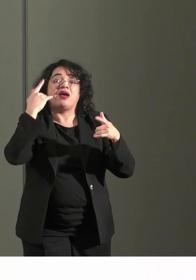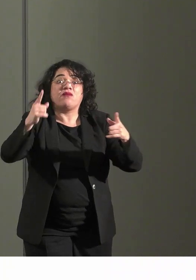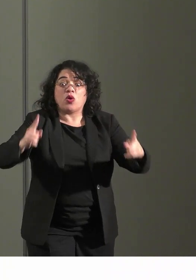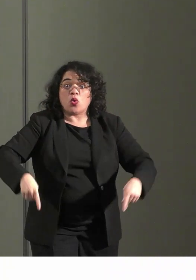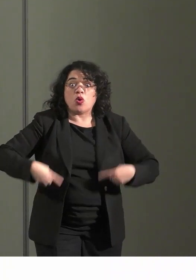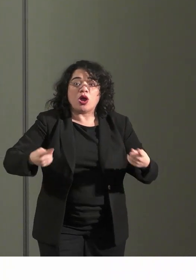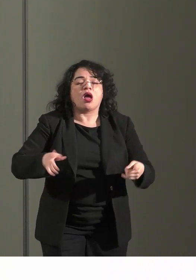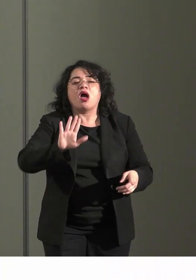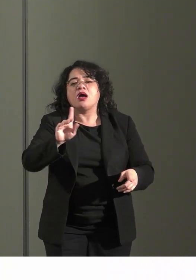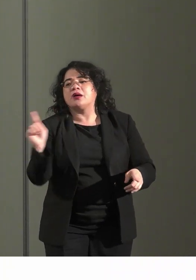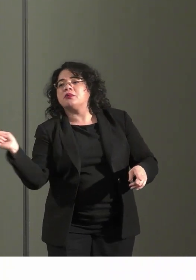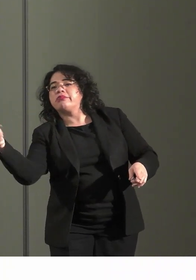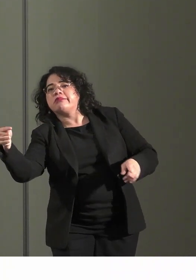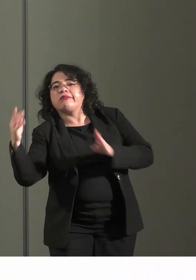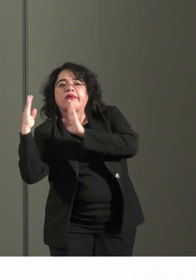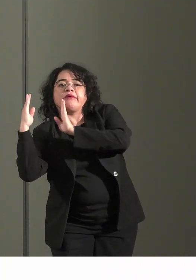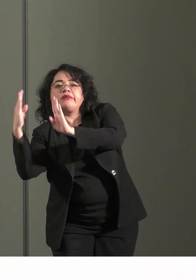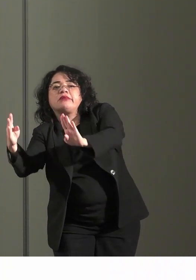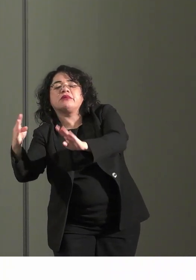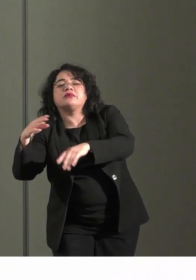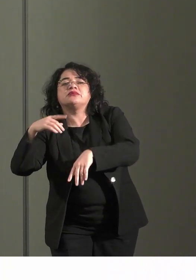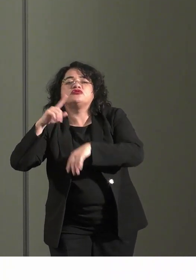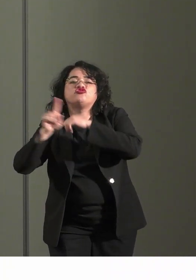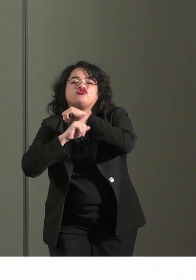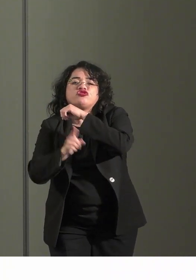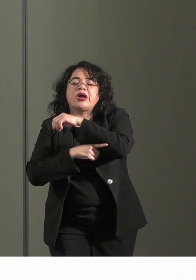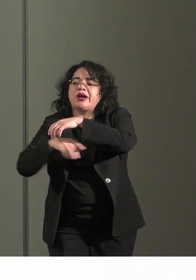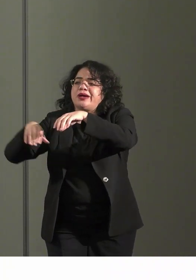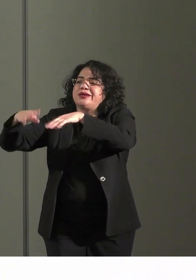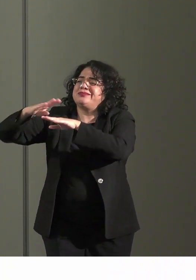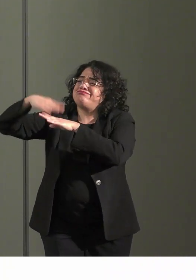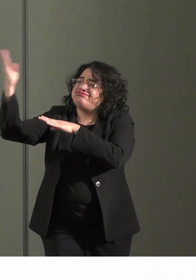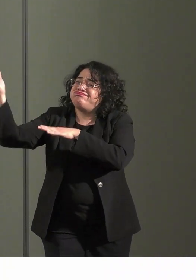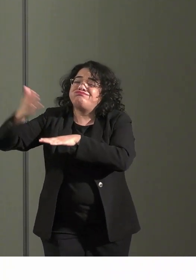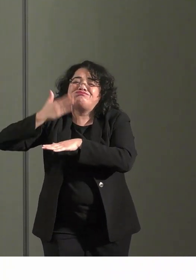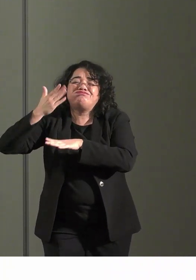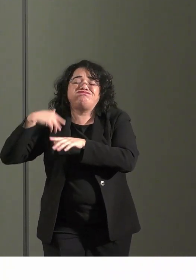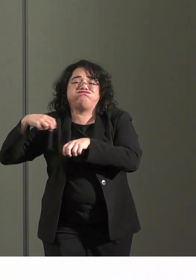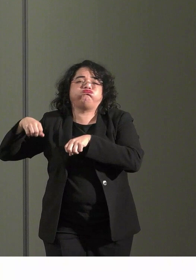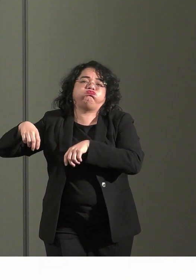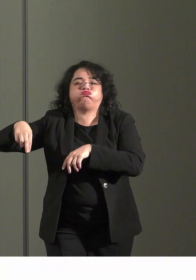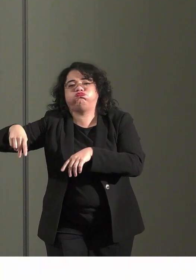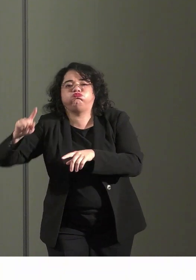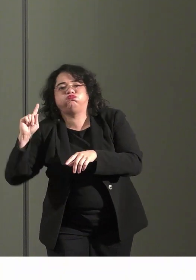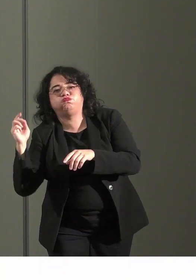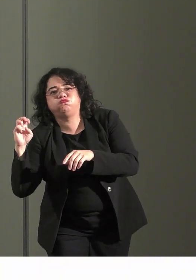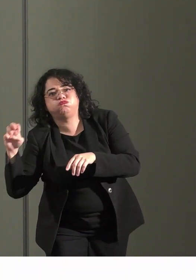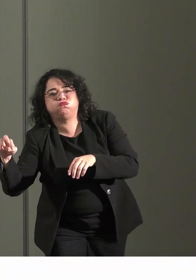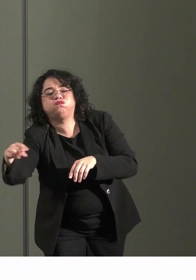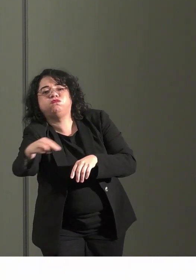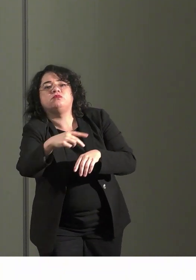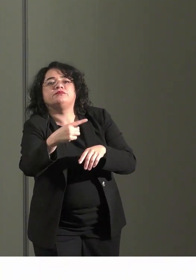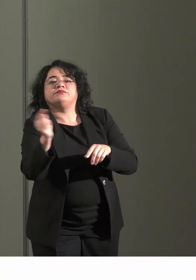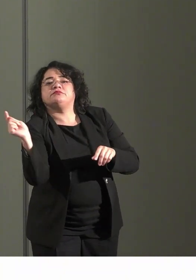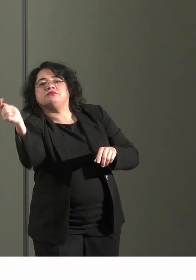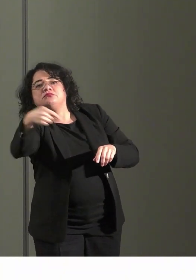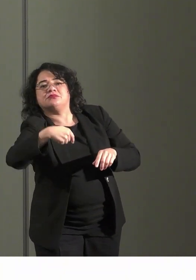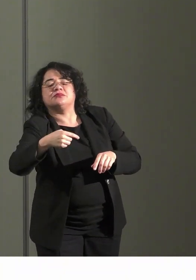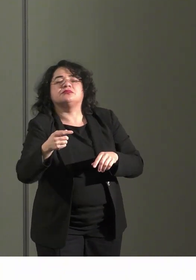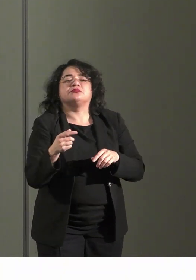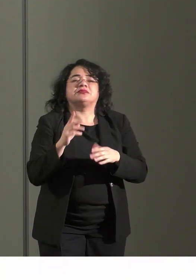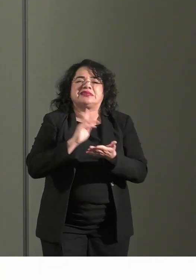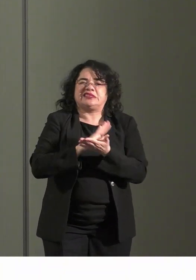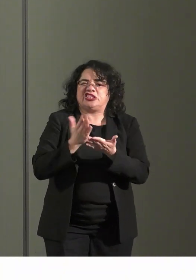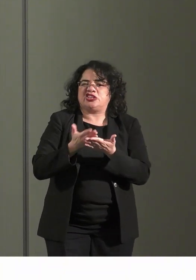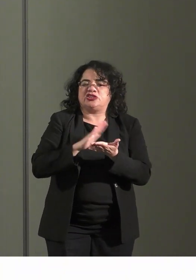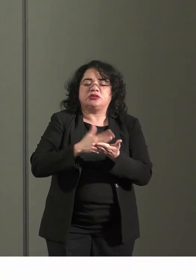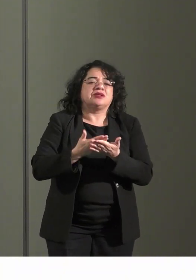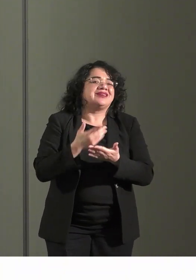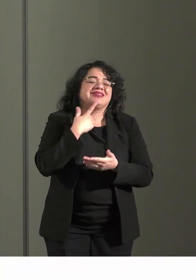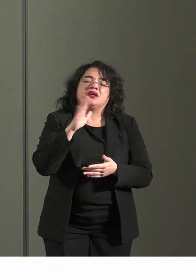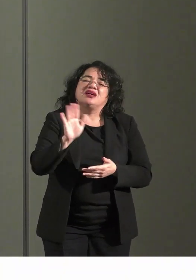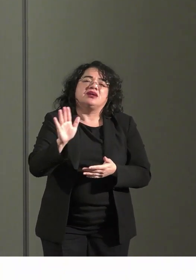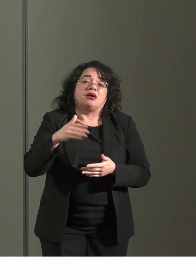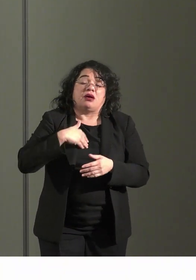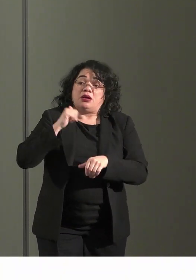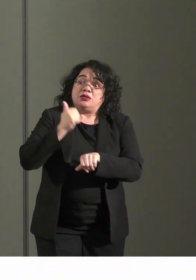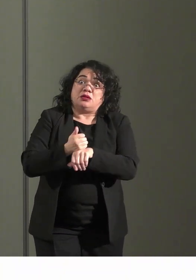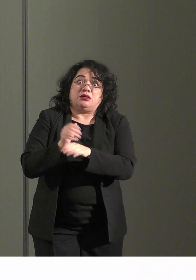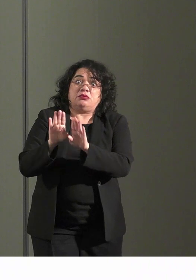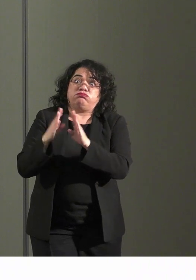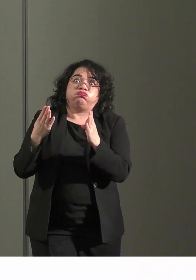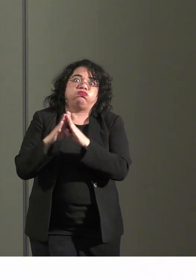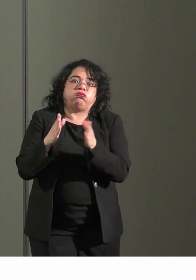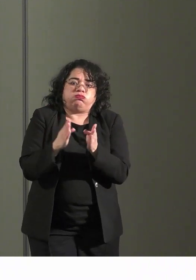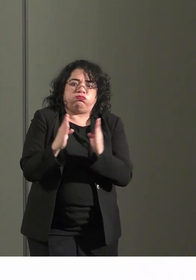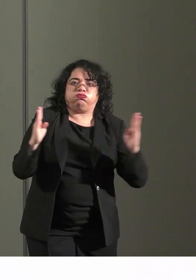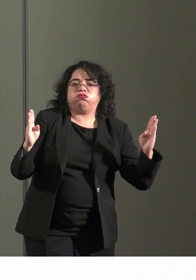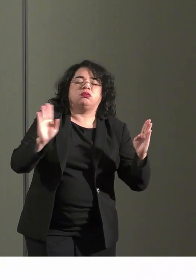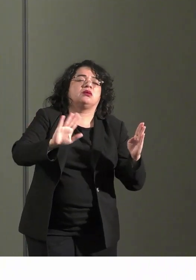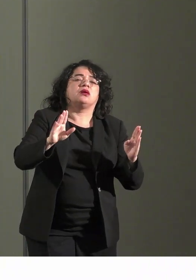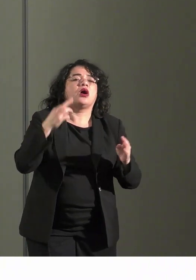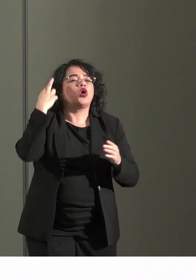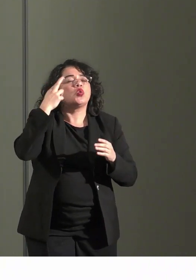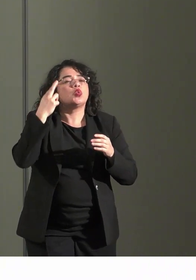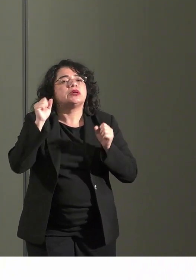the back. Someone comes back and says it is costly to put a door opening that is not practical. The